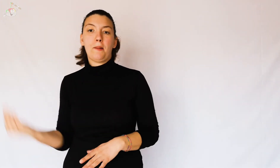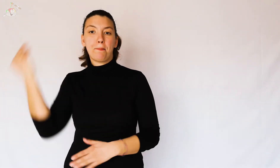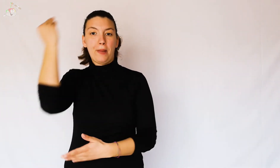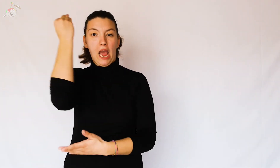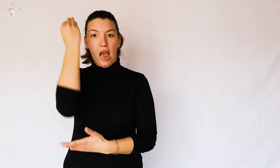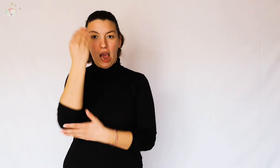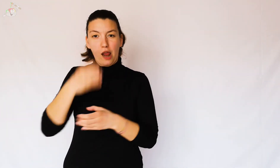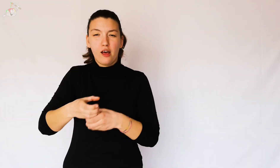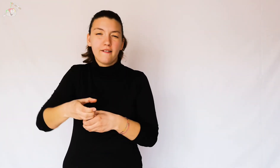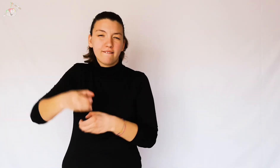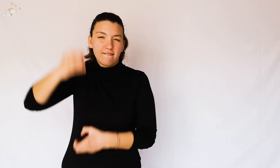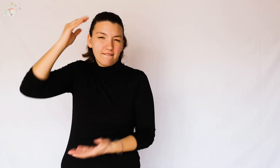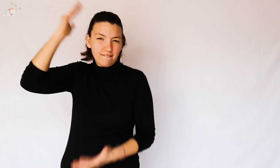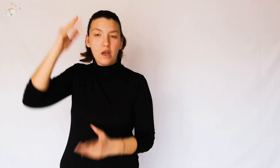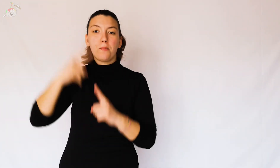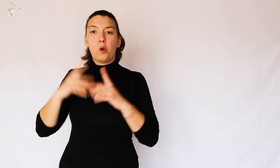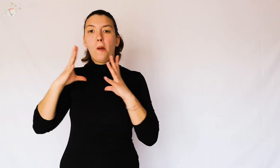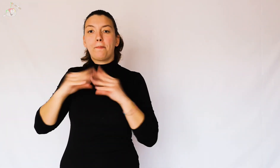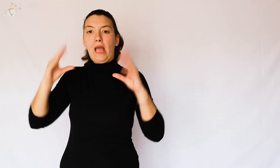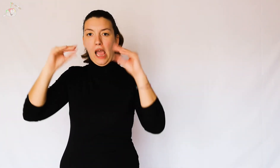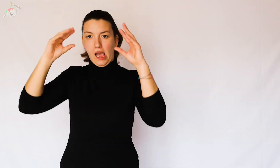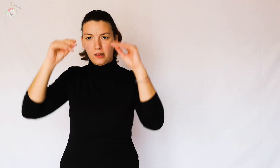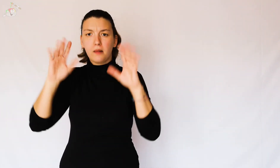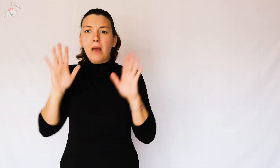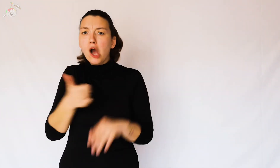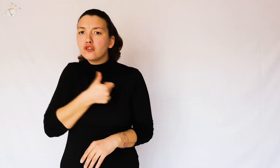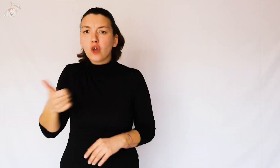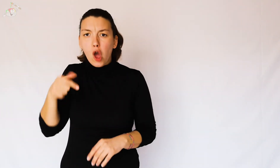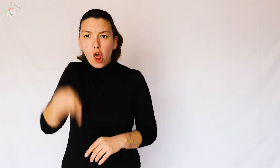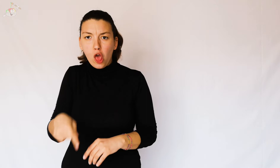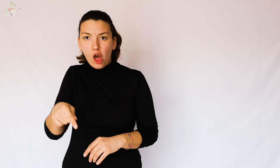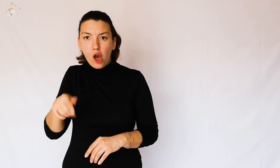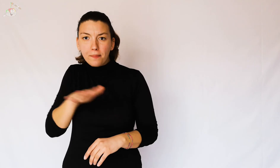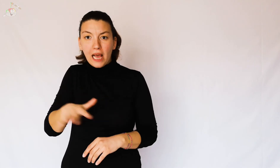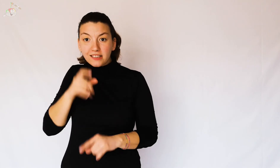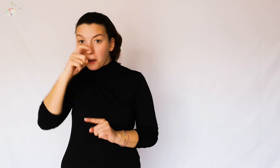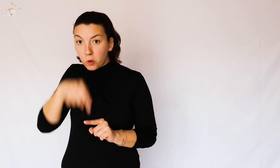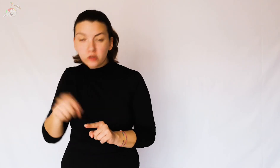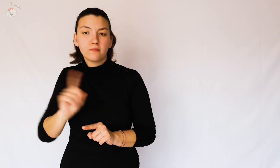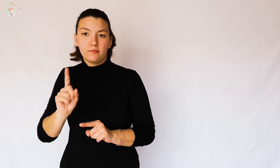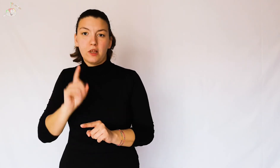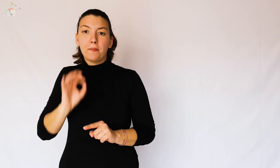there is a huge pole covered with straw but it is not only in this square.